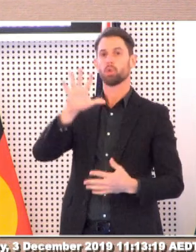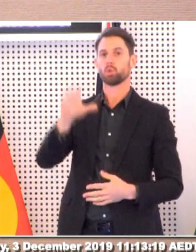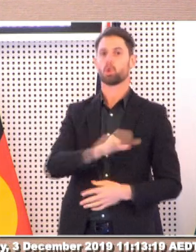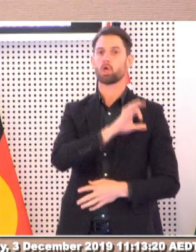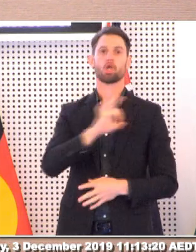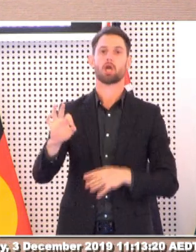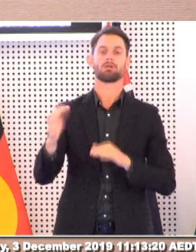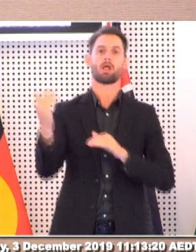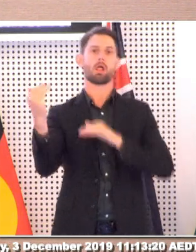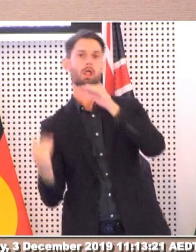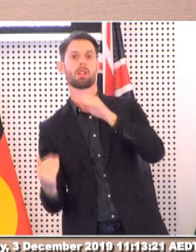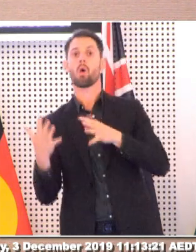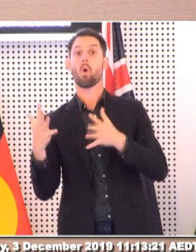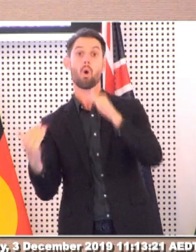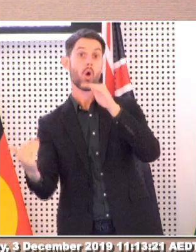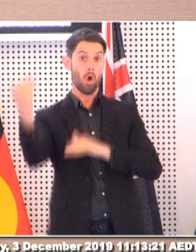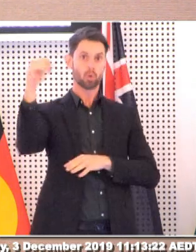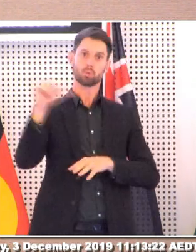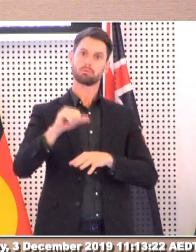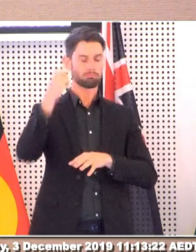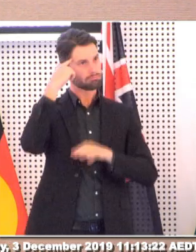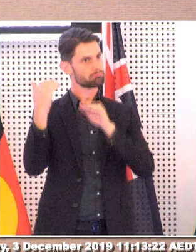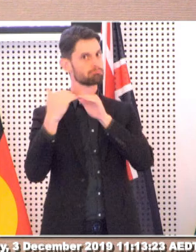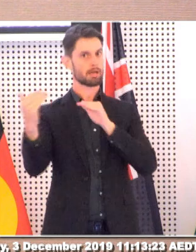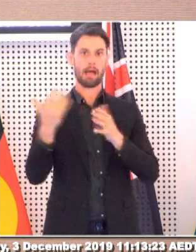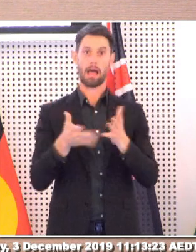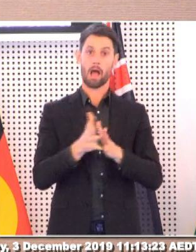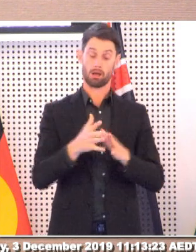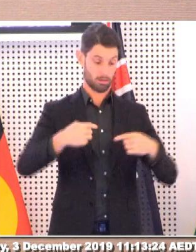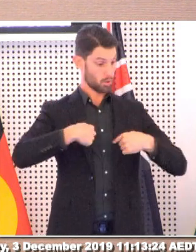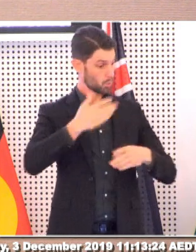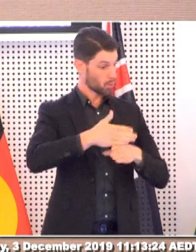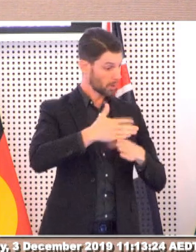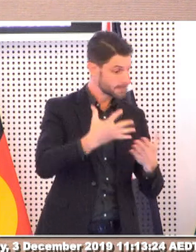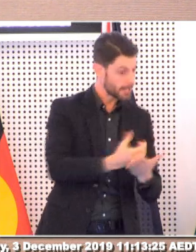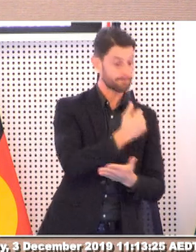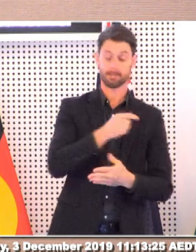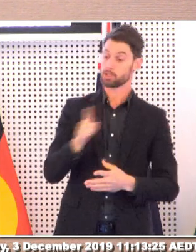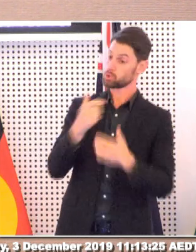You should be able to have environments where people can work safely and where people can actually enjoy their lives.